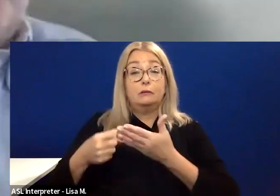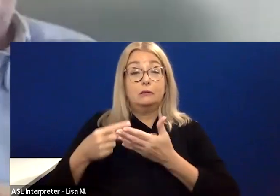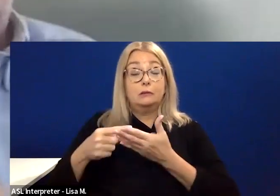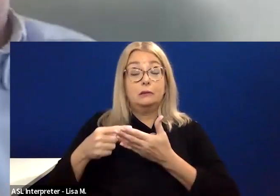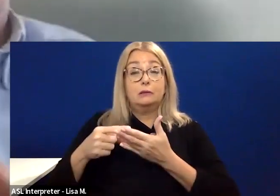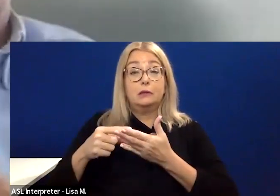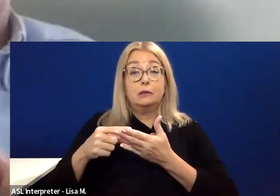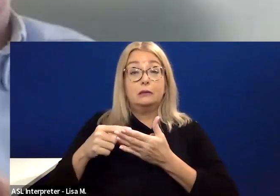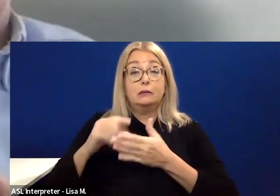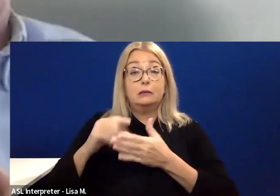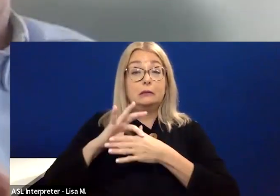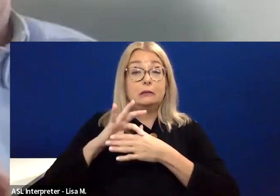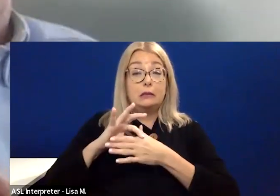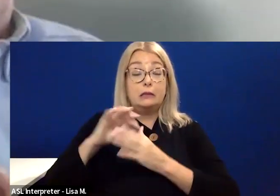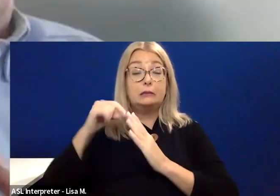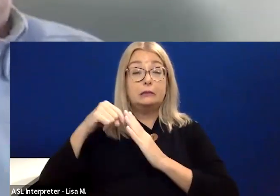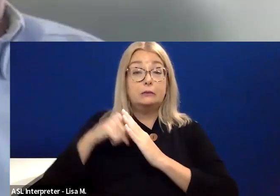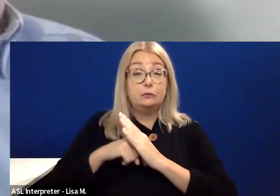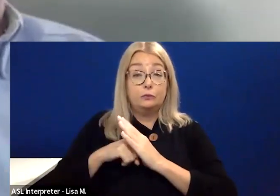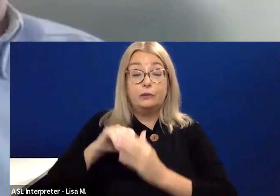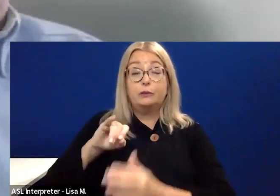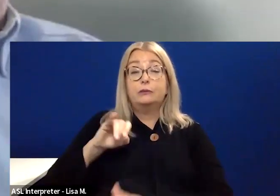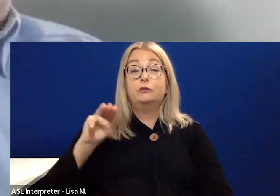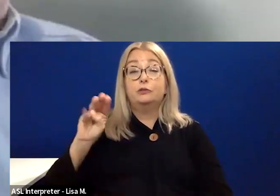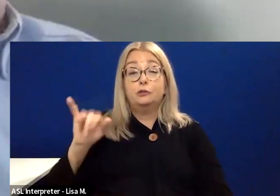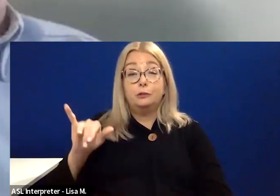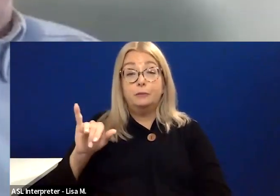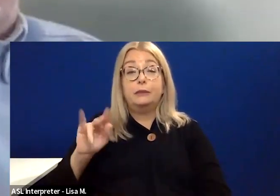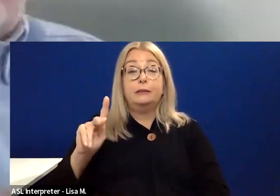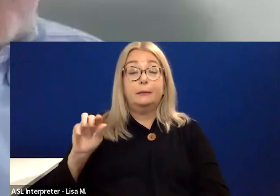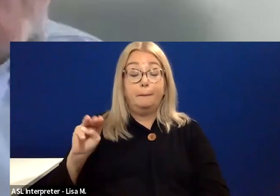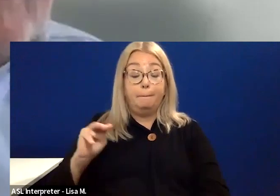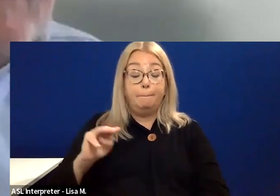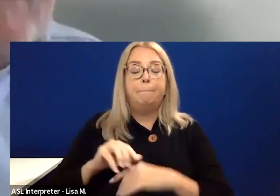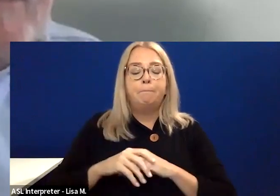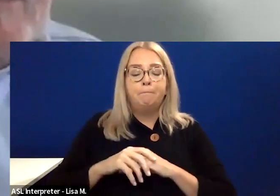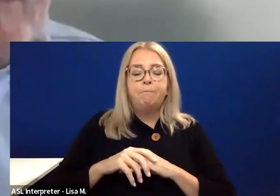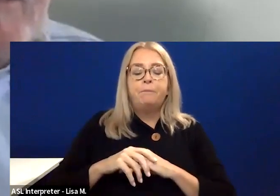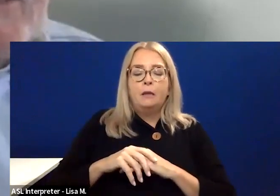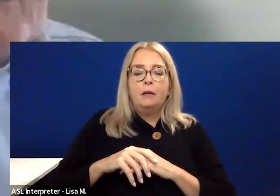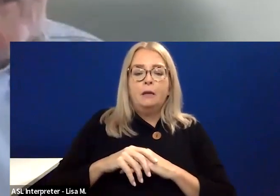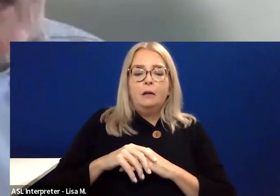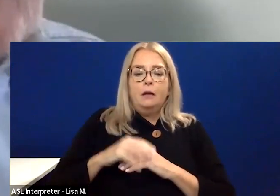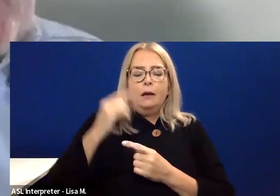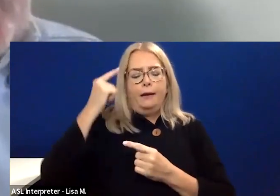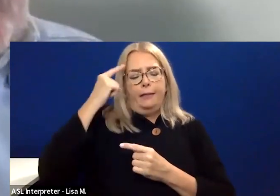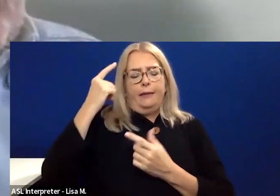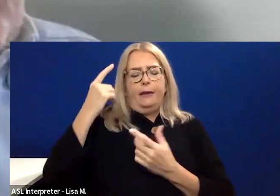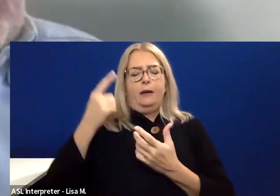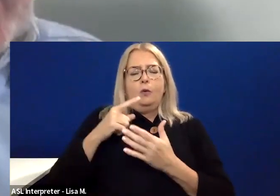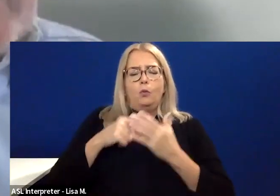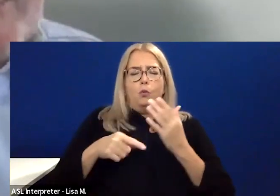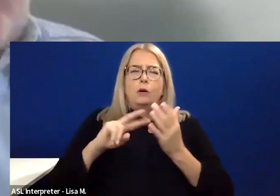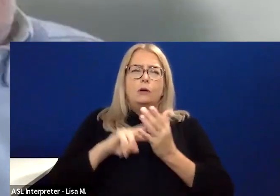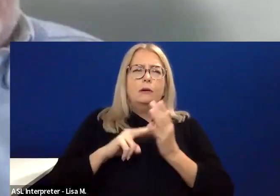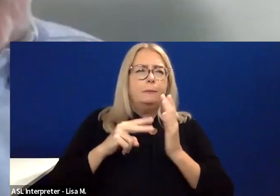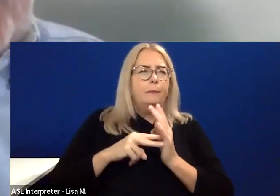Kim's doing is so forth if you think about what it means to understand the comprehend and individual